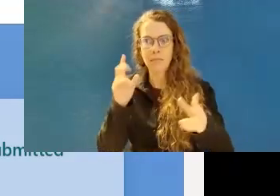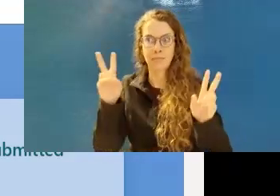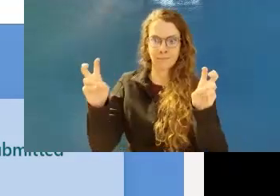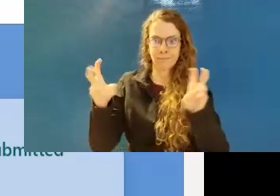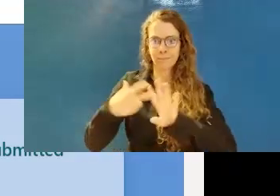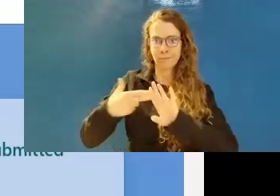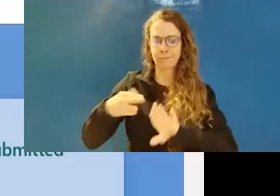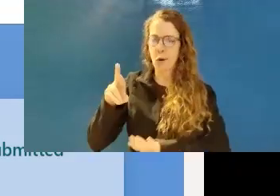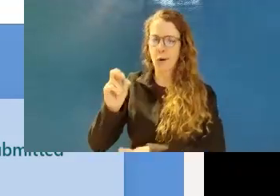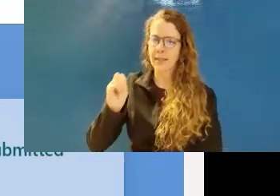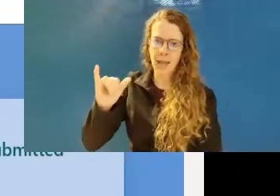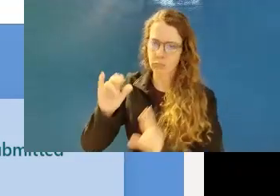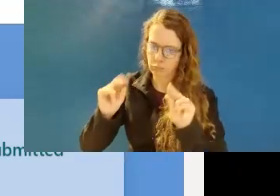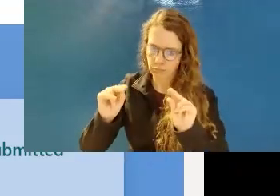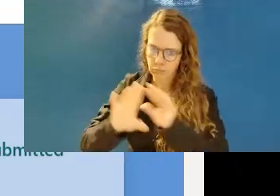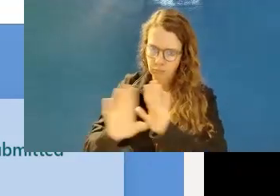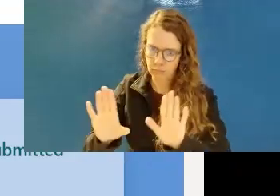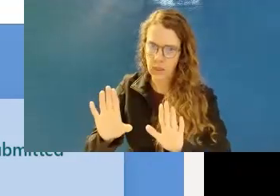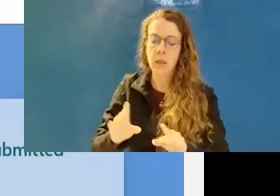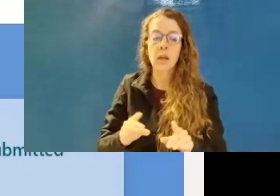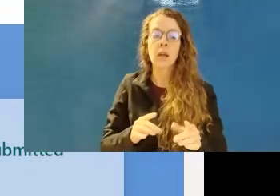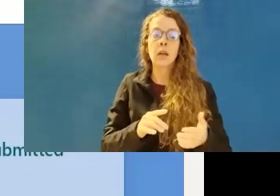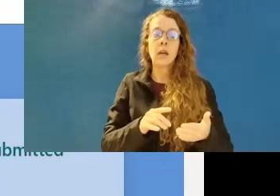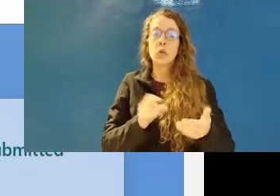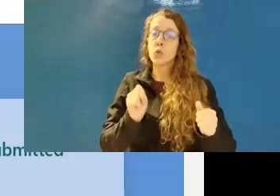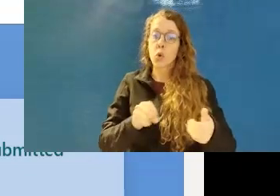However, you could, you know, for your different criteria,